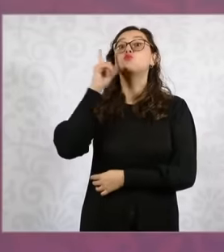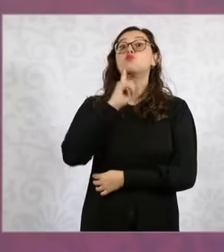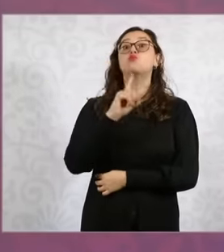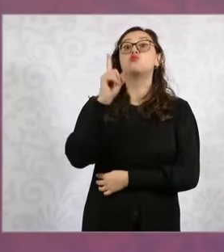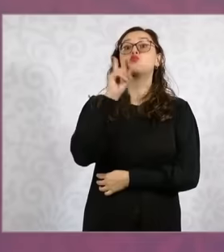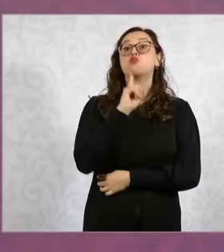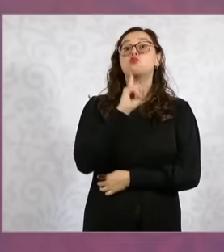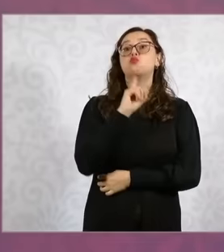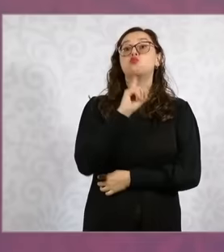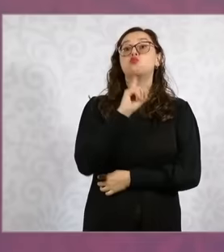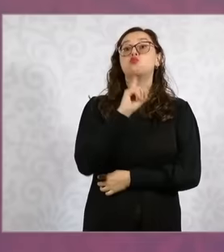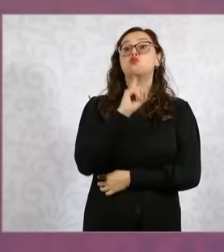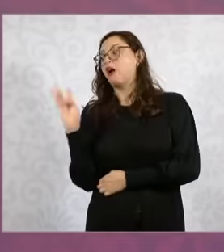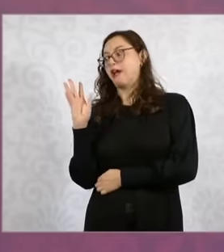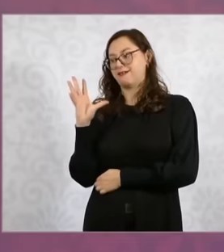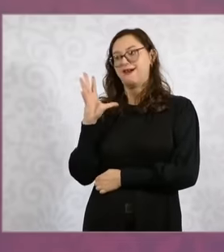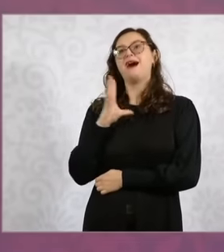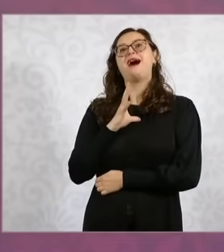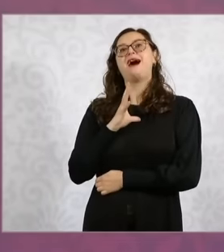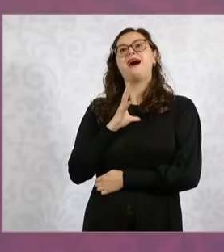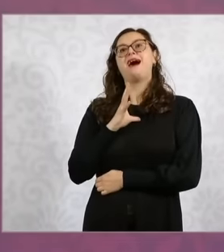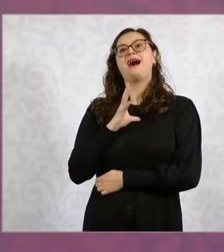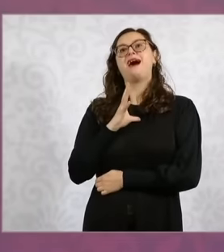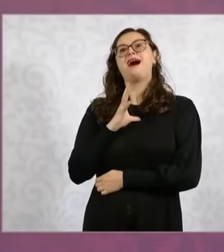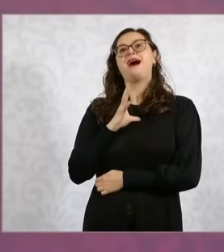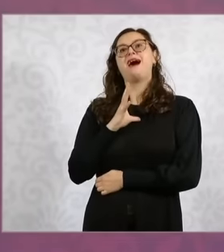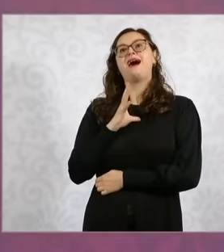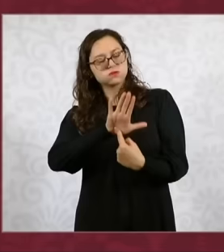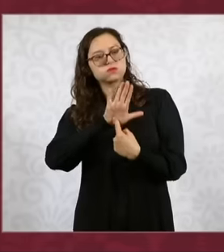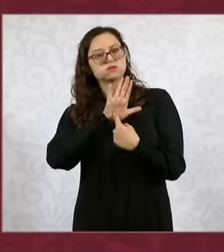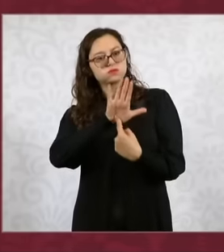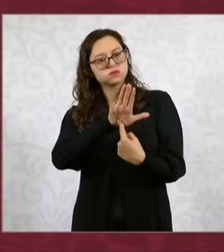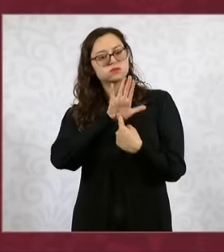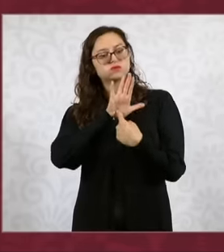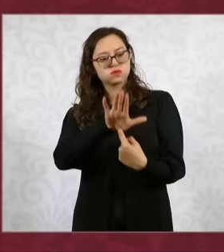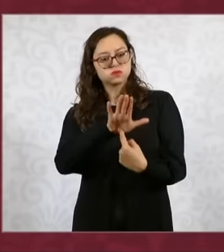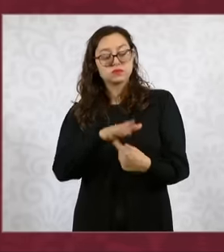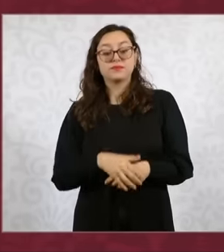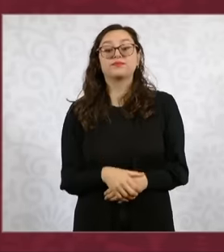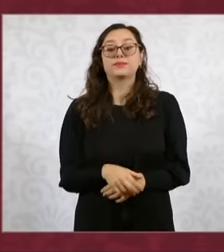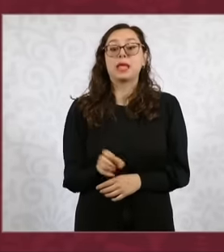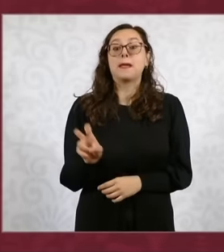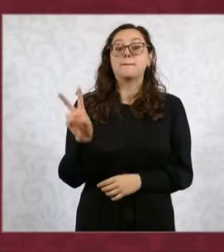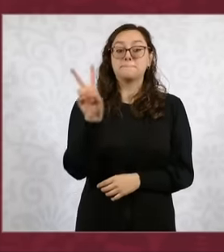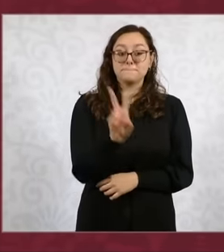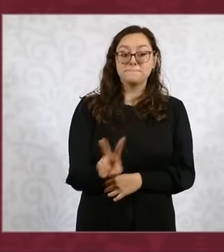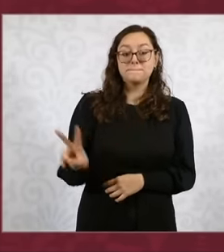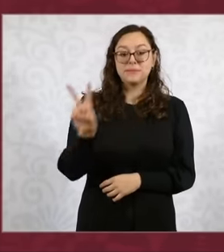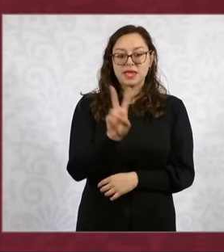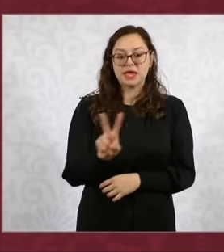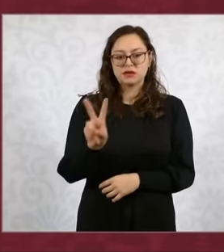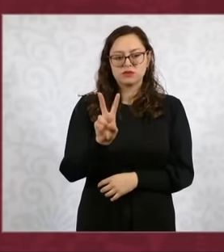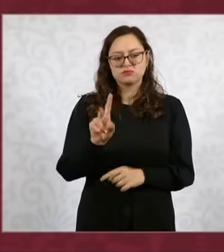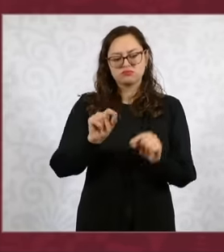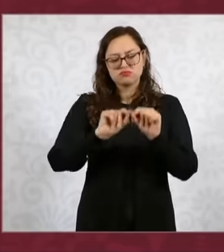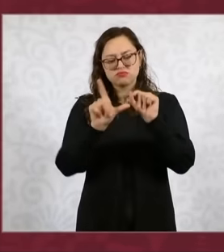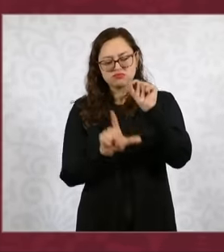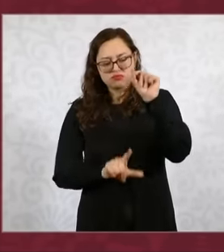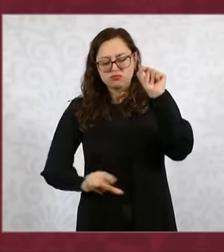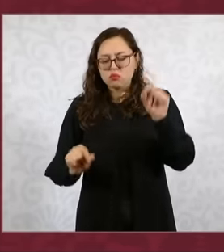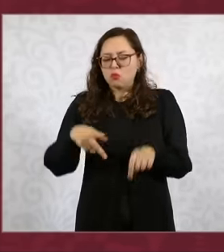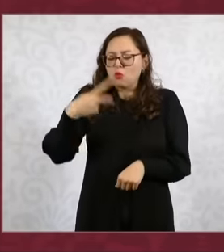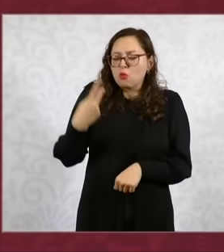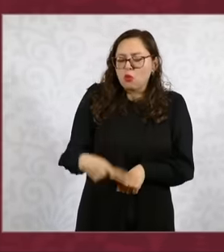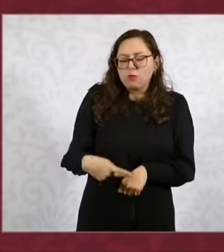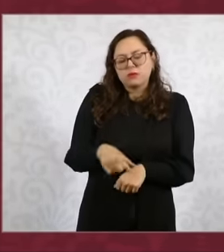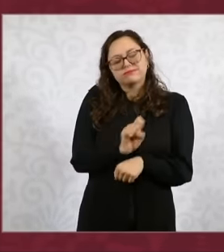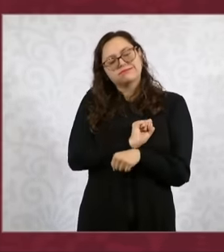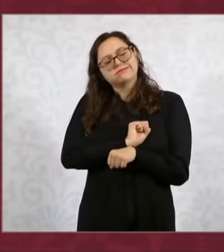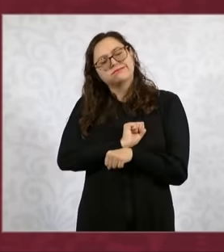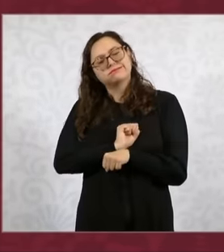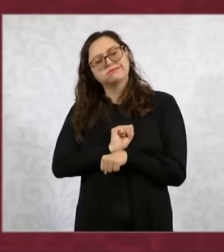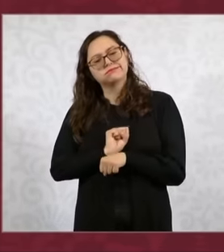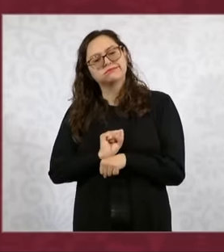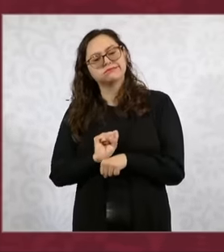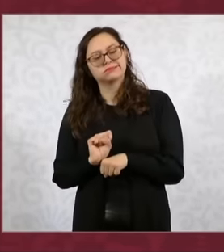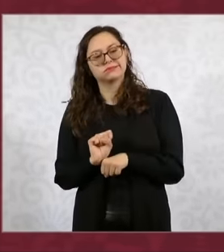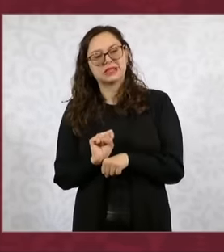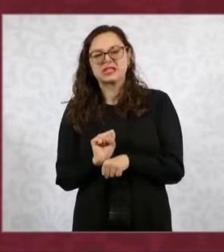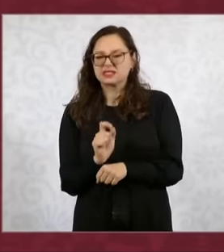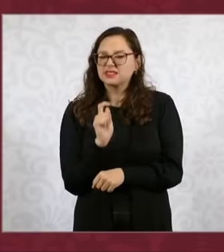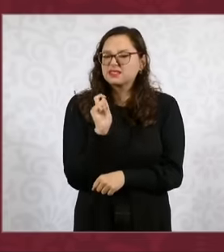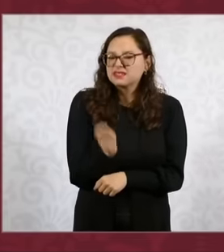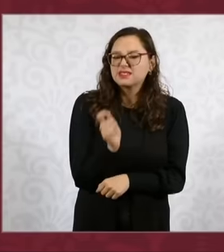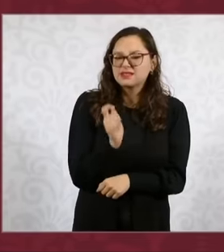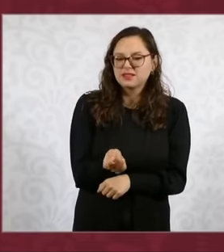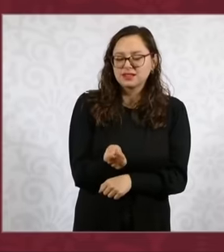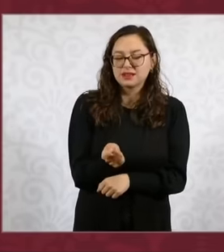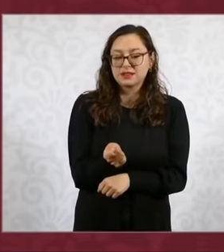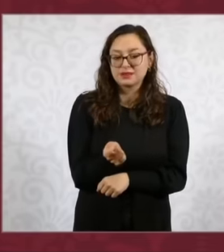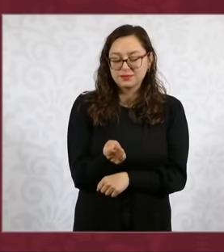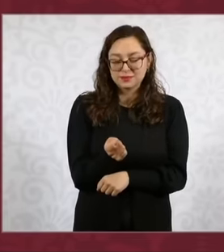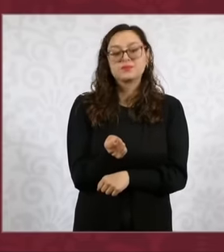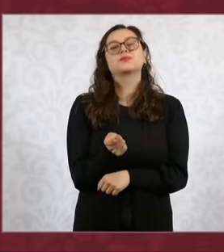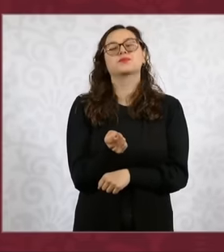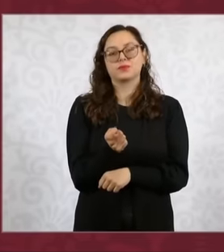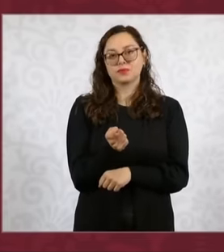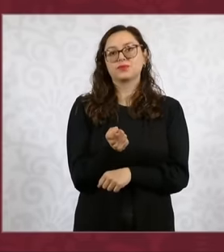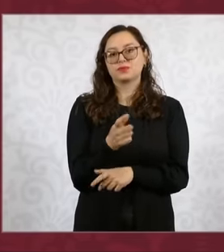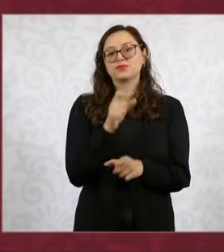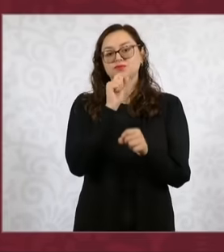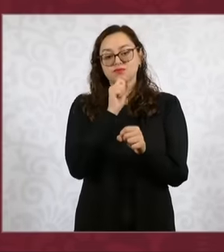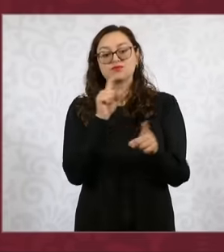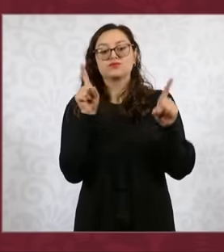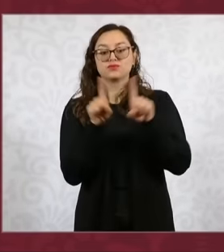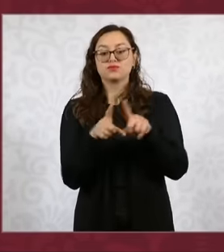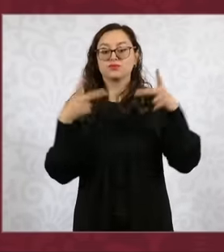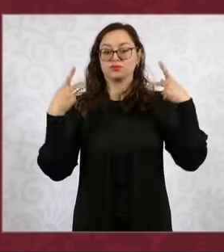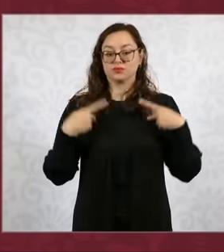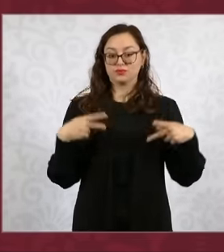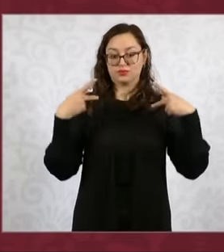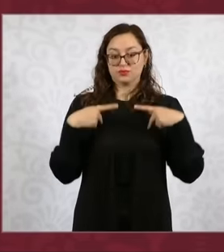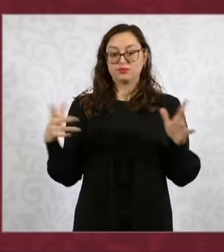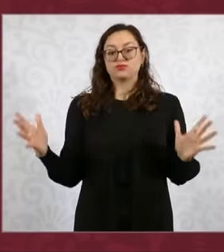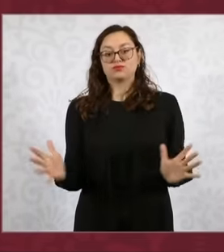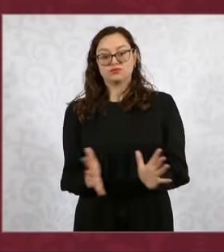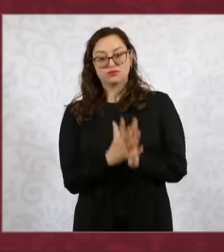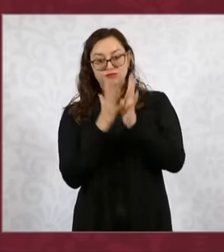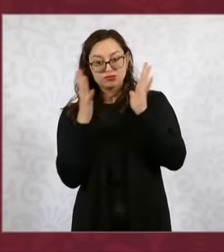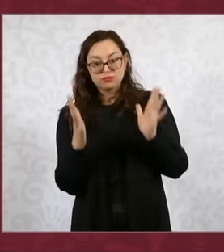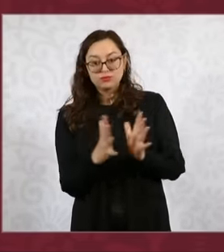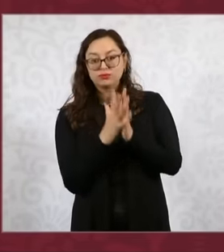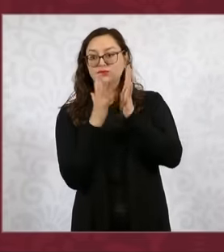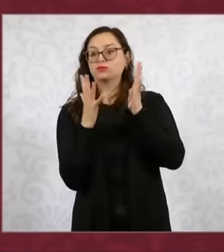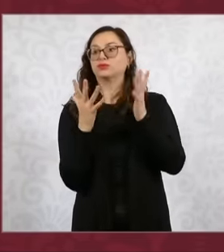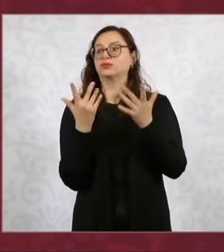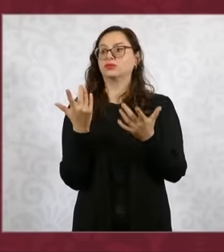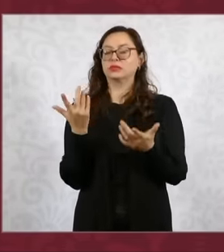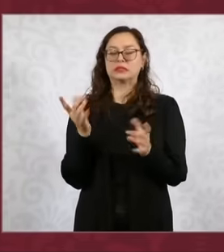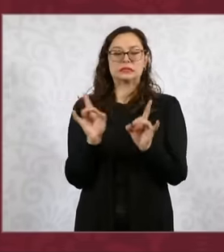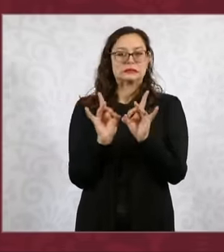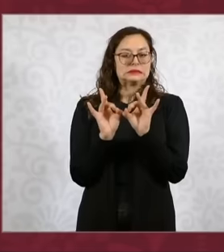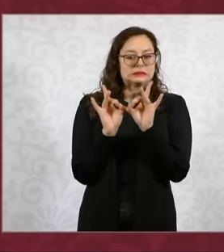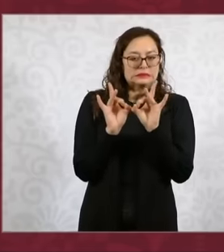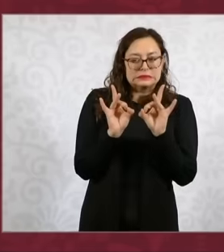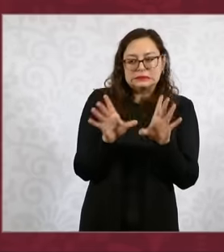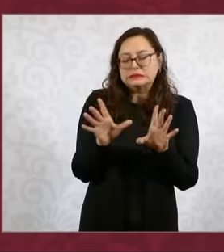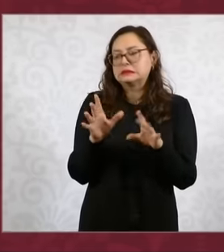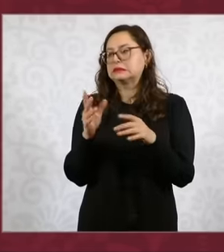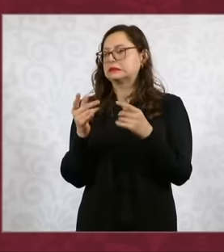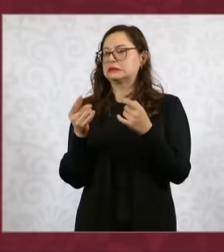soft dedicated to also citizen participation in events in moments that